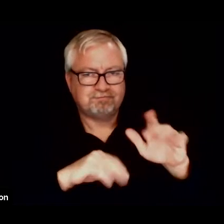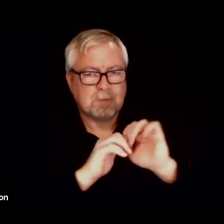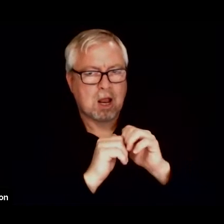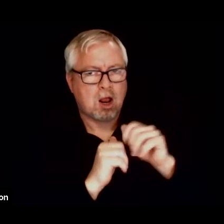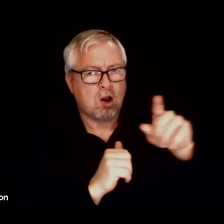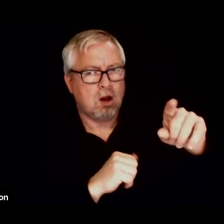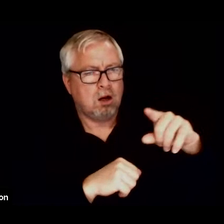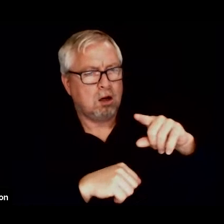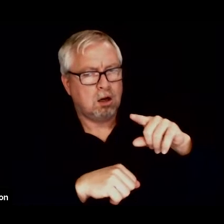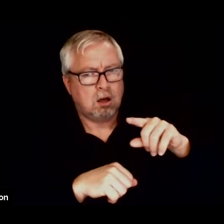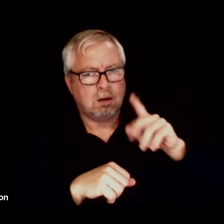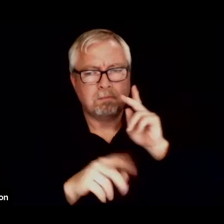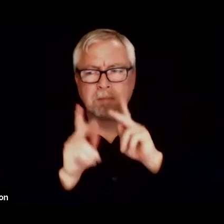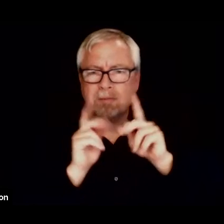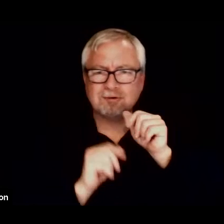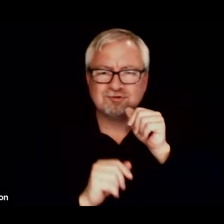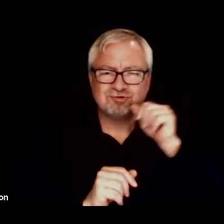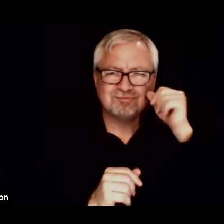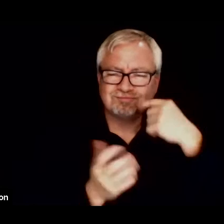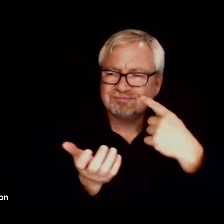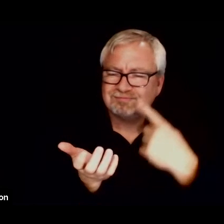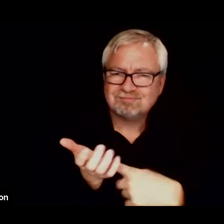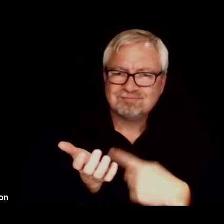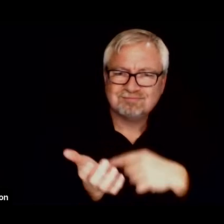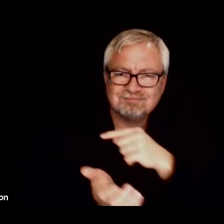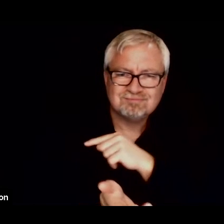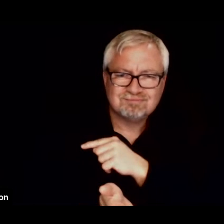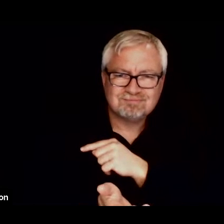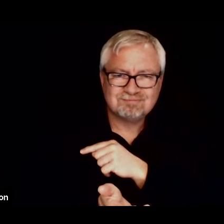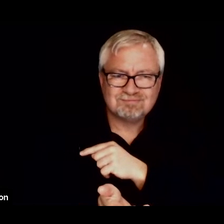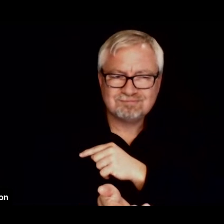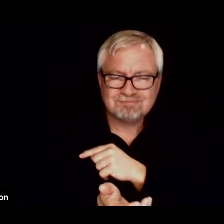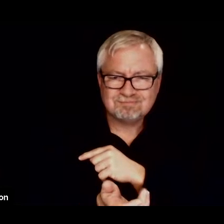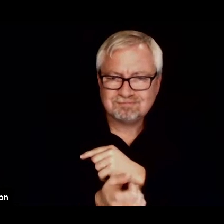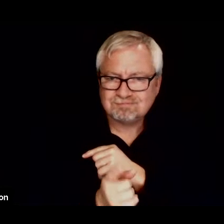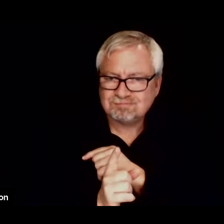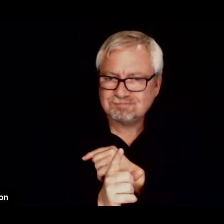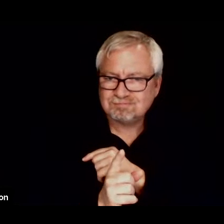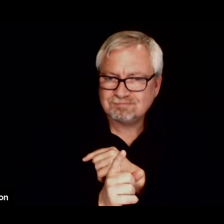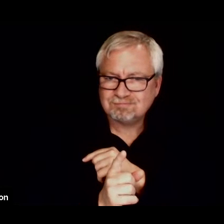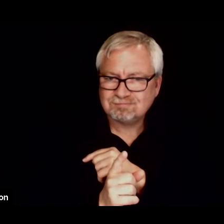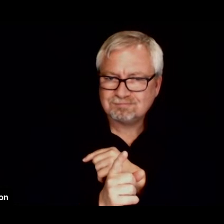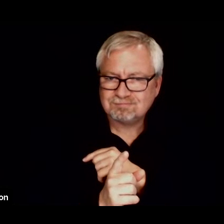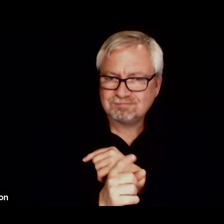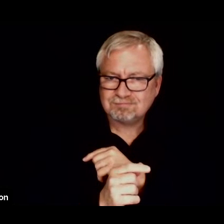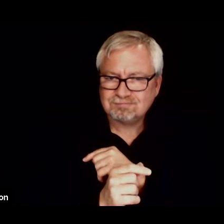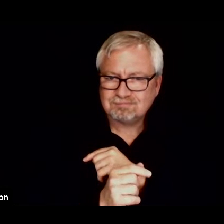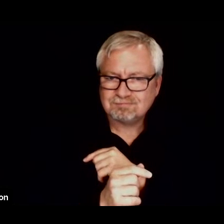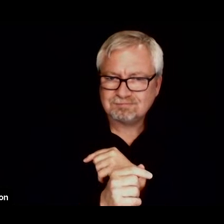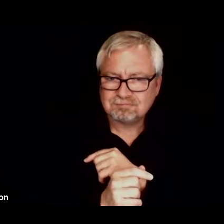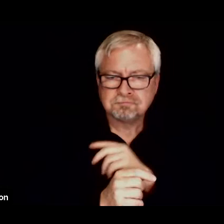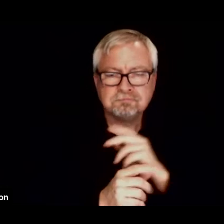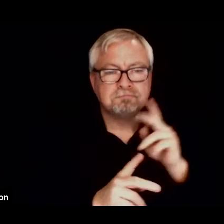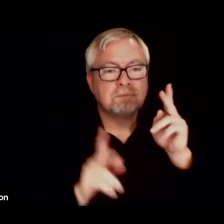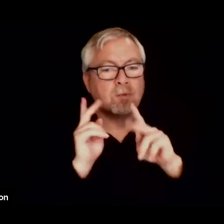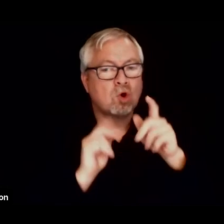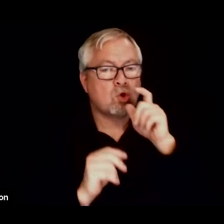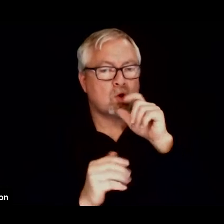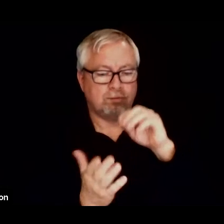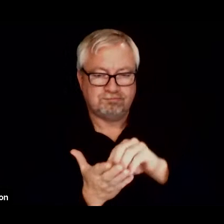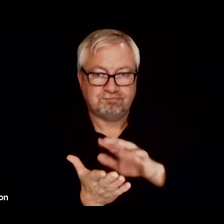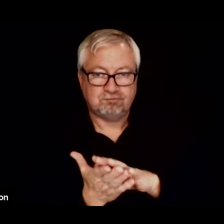as though uh areas that score high will get a larger slightly larger supply but i'm wondering